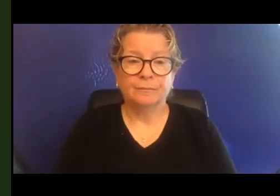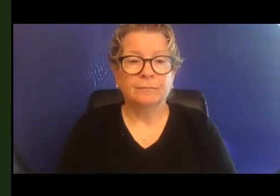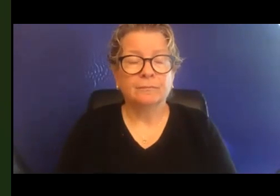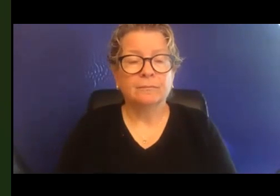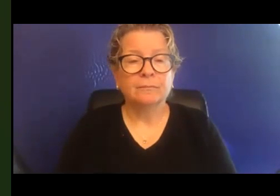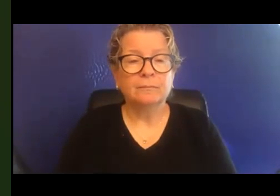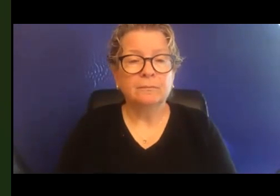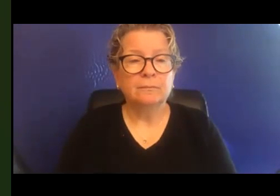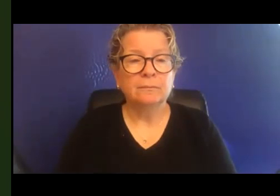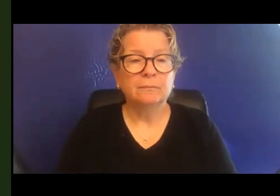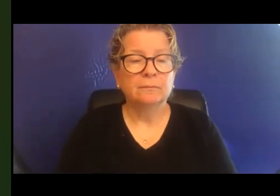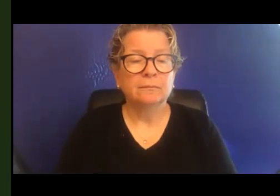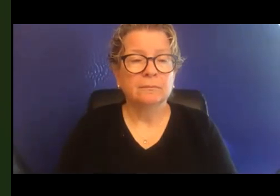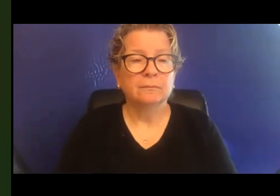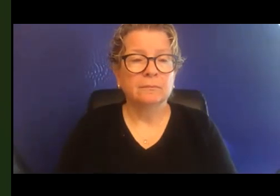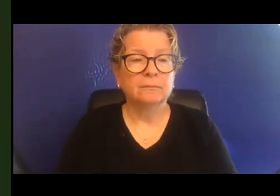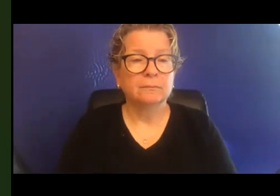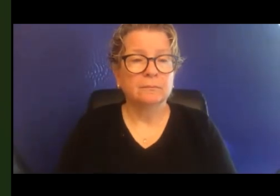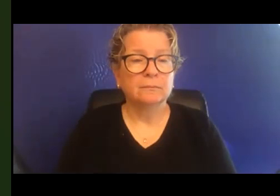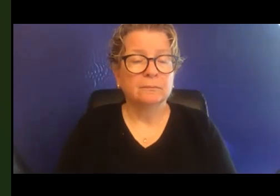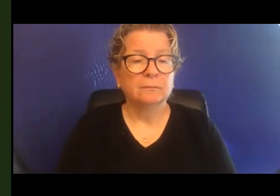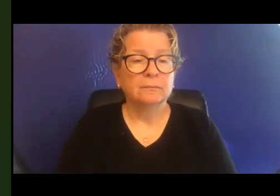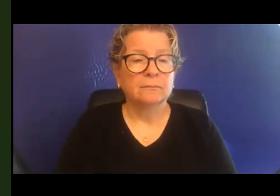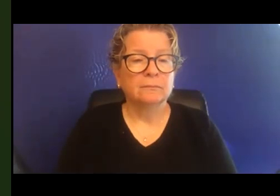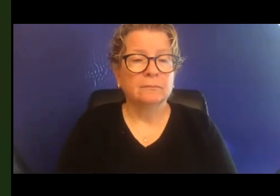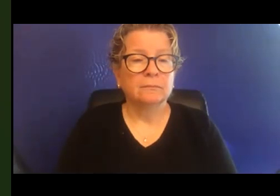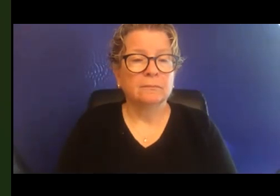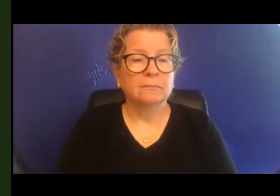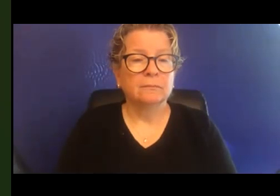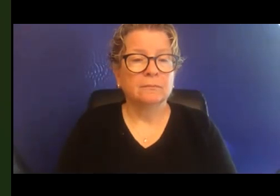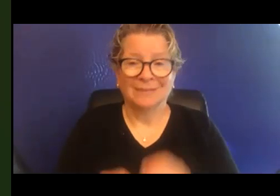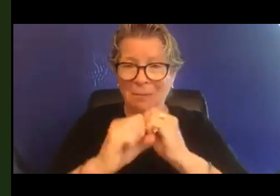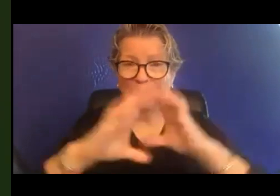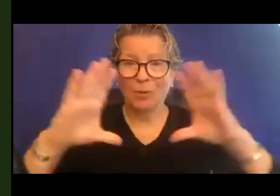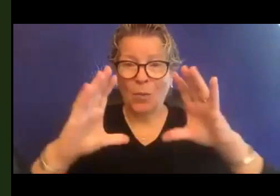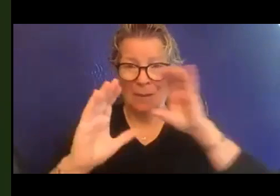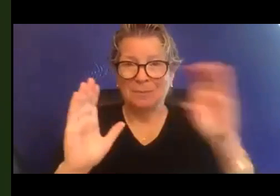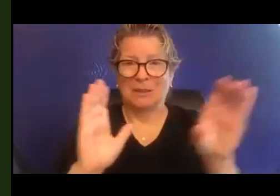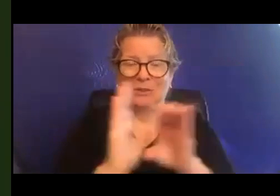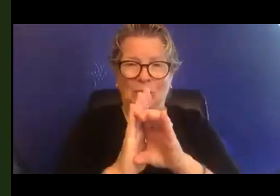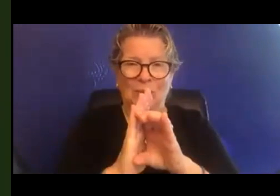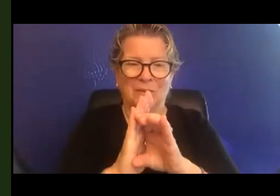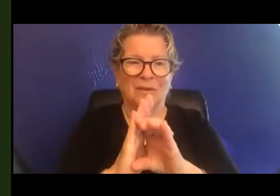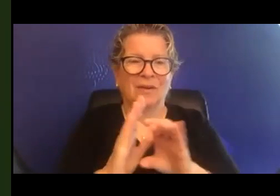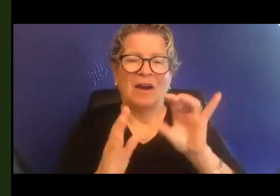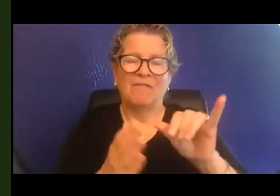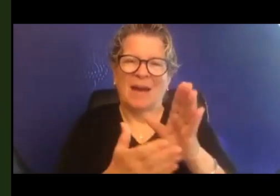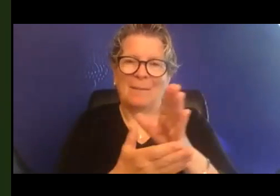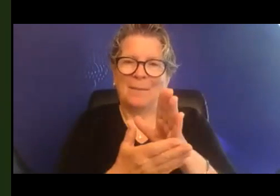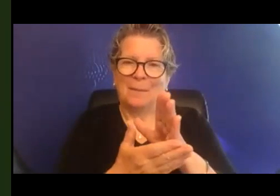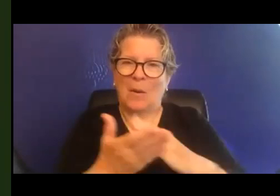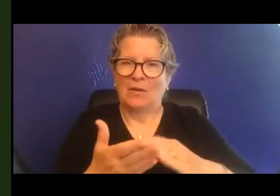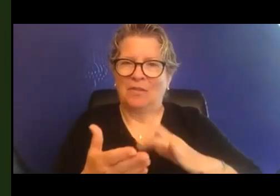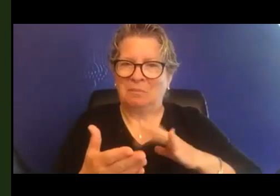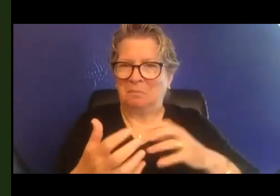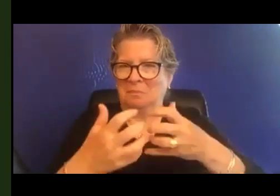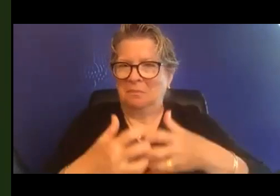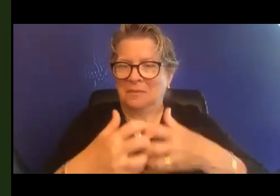This is a blowup view of that part of the tunnel machine that